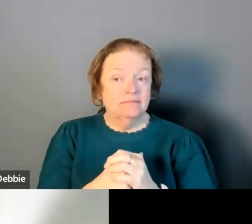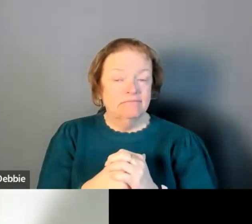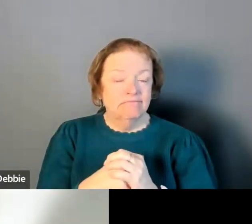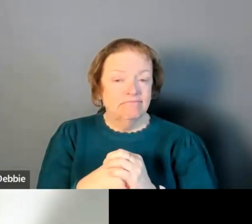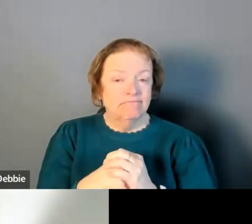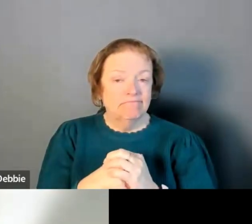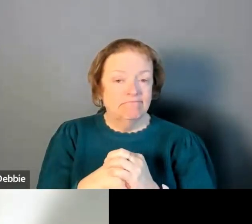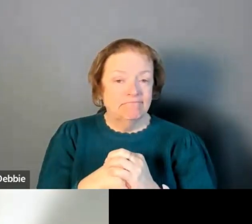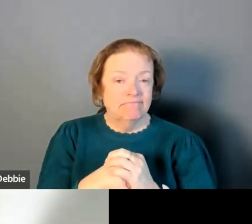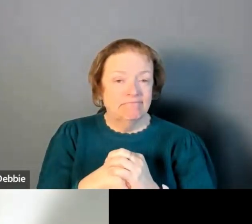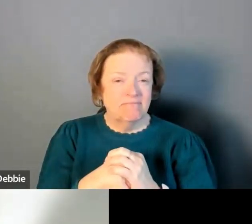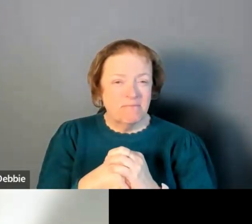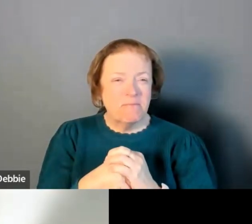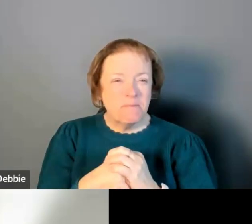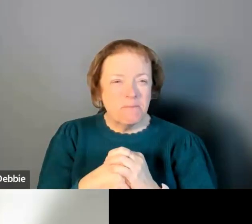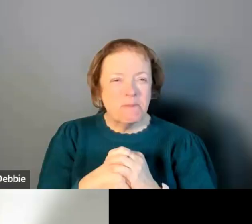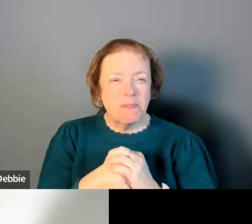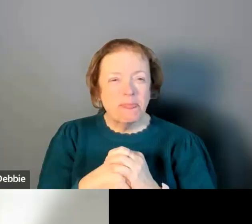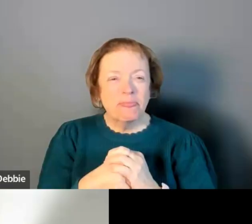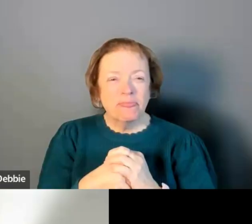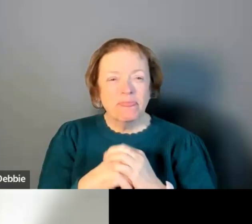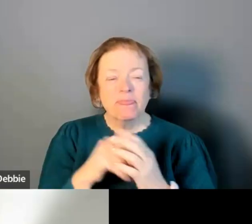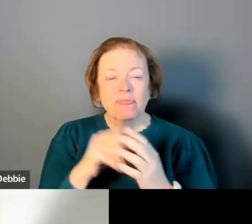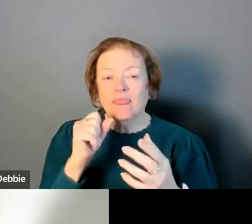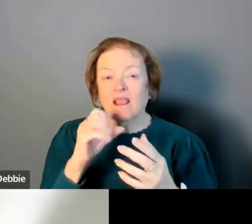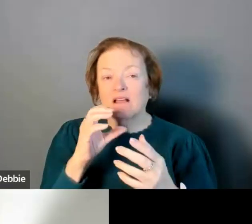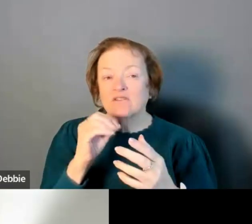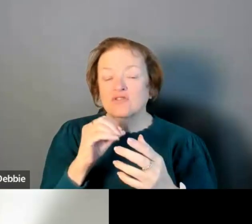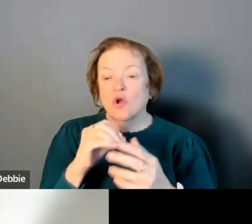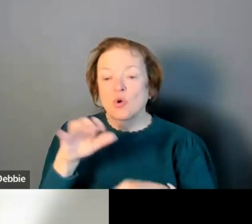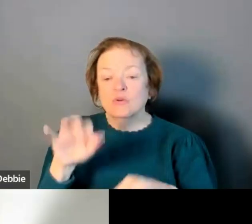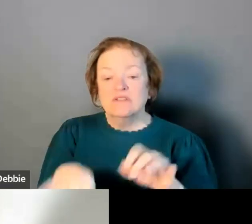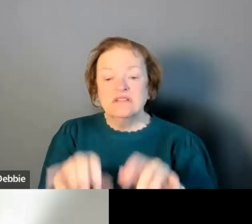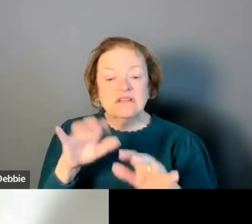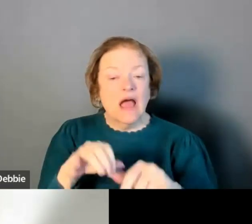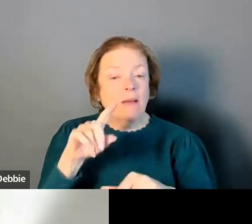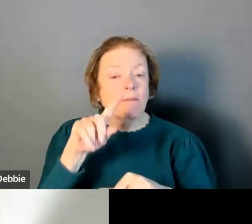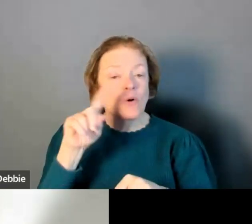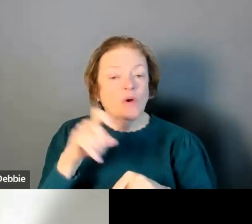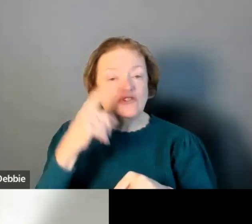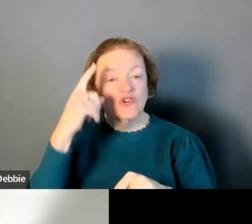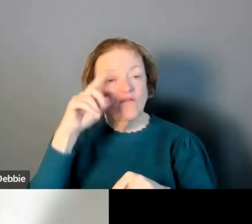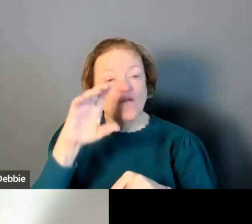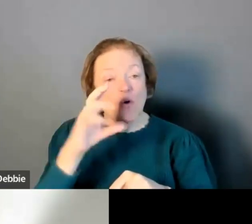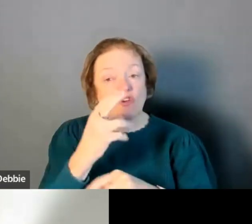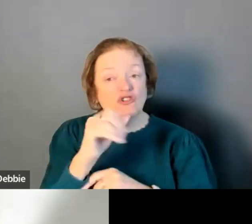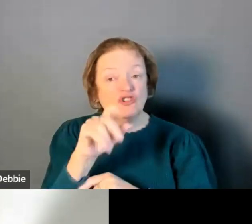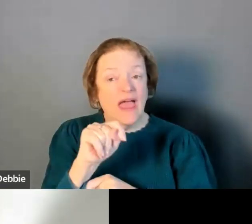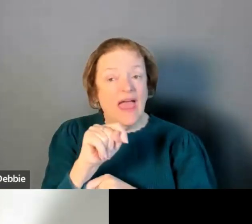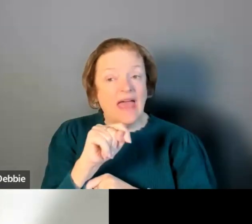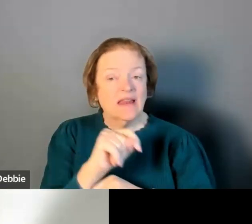And so you guys put your questions in the chat, and I will say them out loud for Leslie.